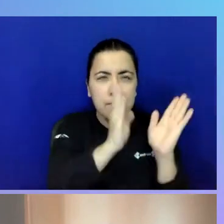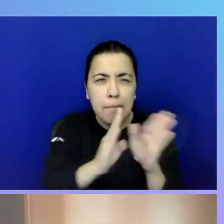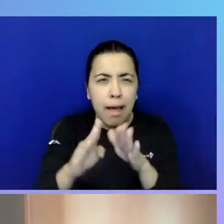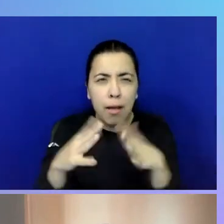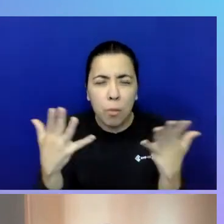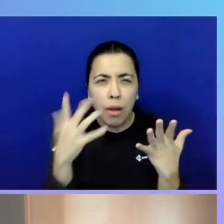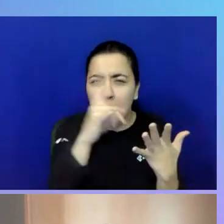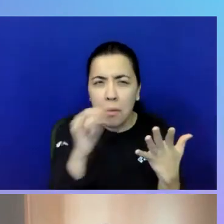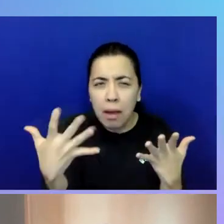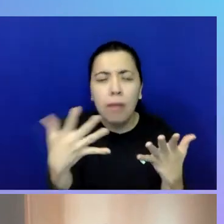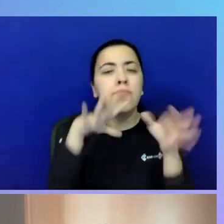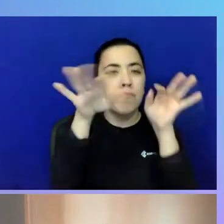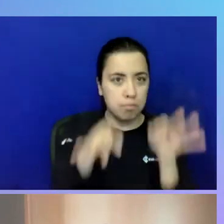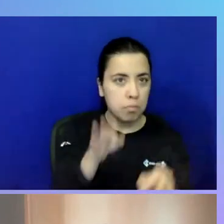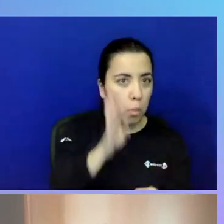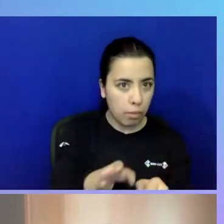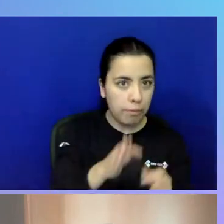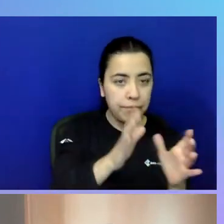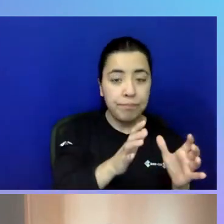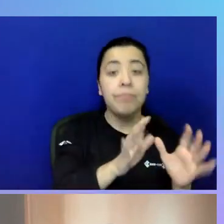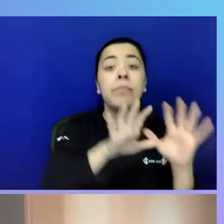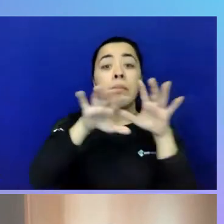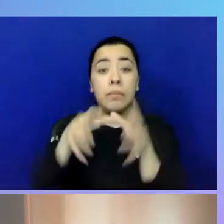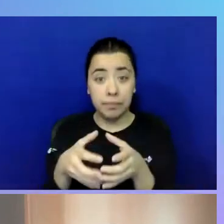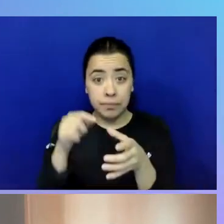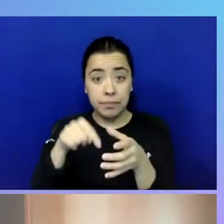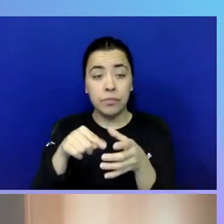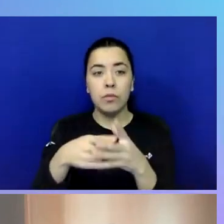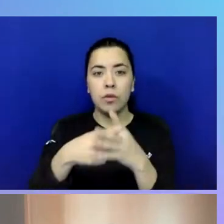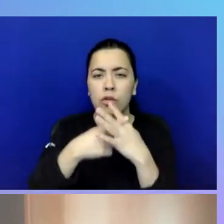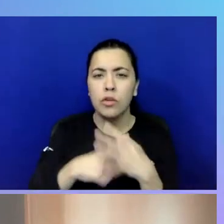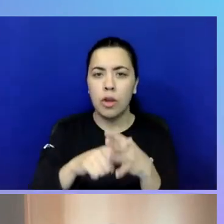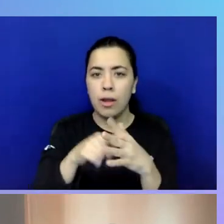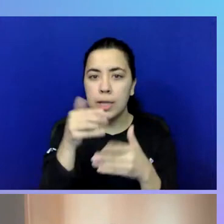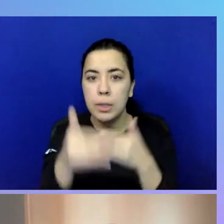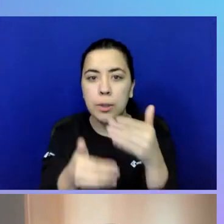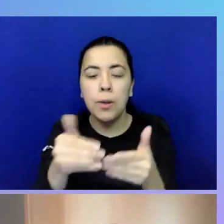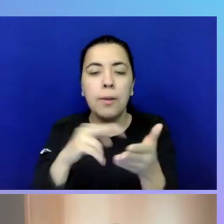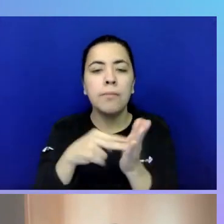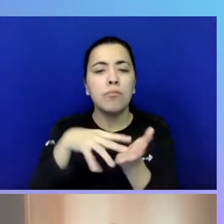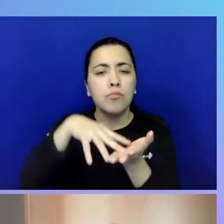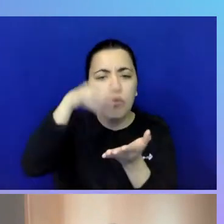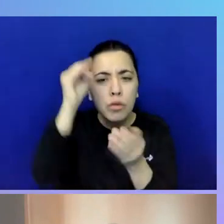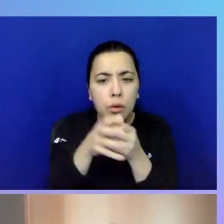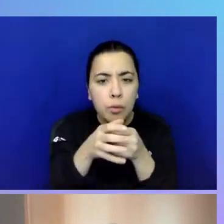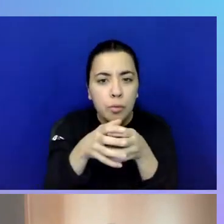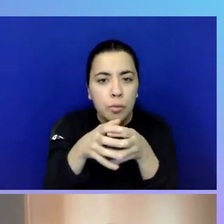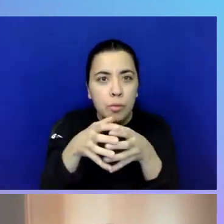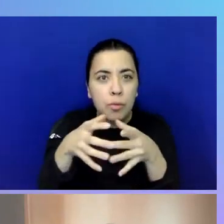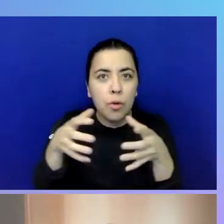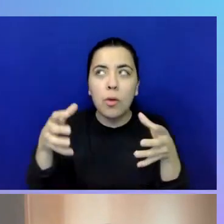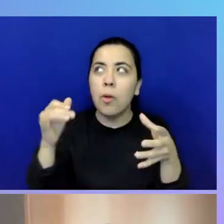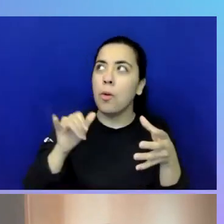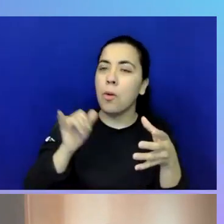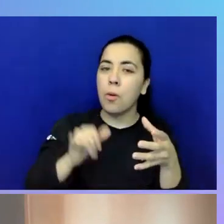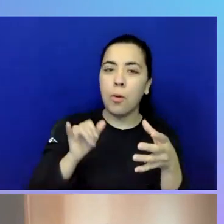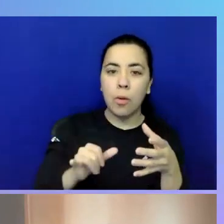which includes learning and growing together as, again, a large digital organization, along with migrating our design